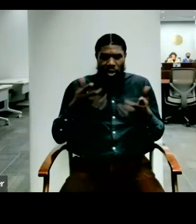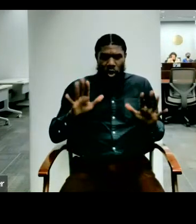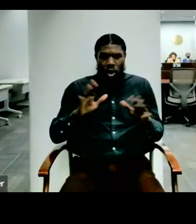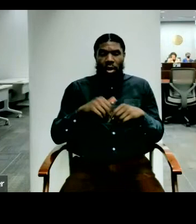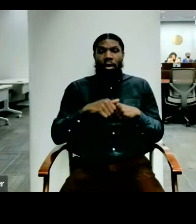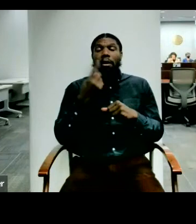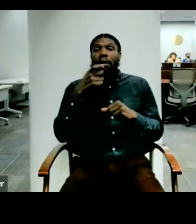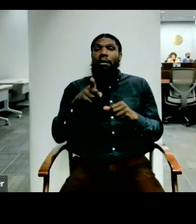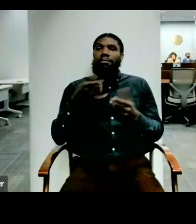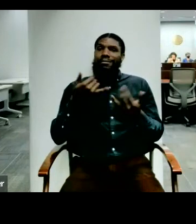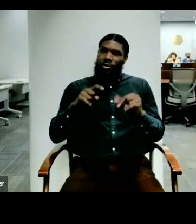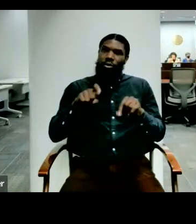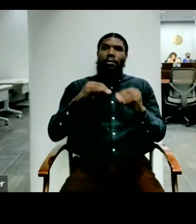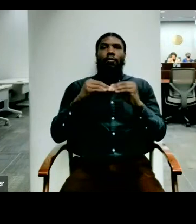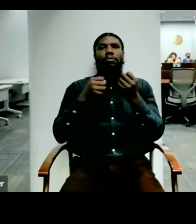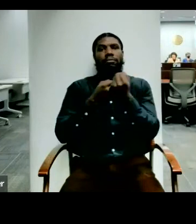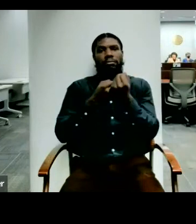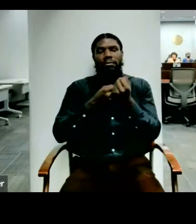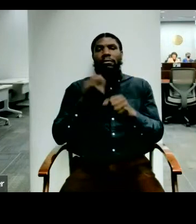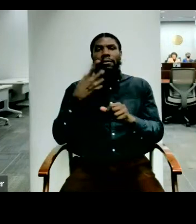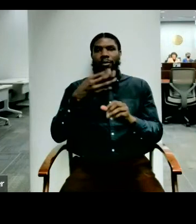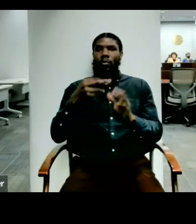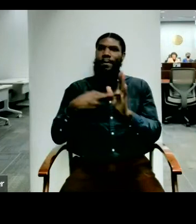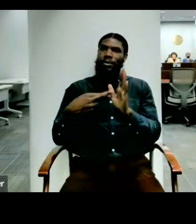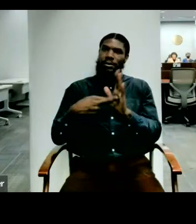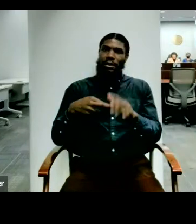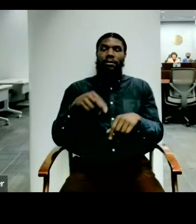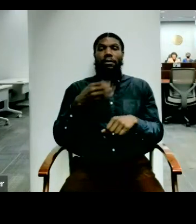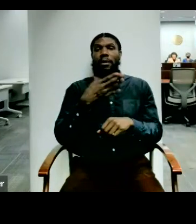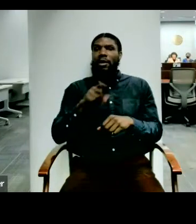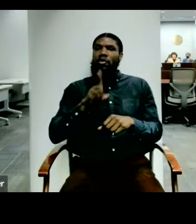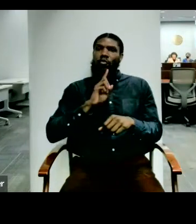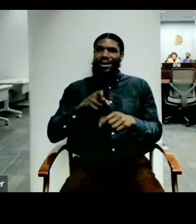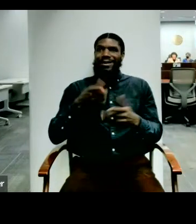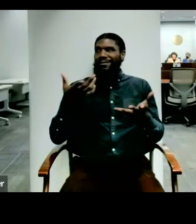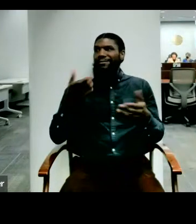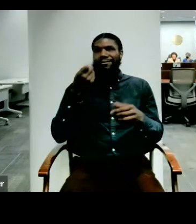representation. And also a strong command of the English language. Given that so